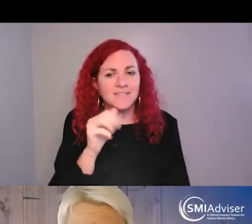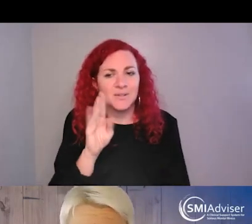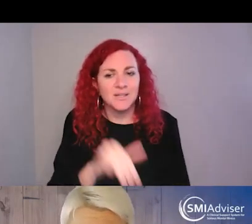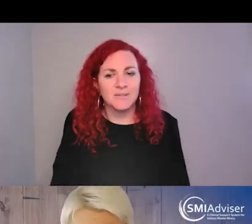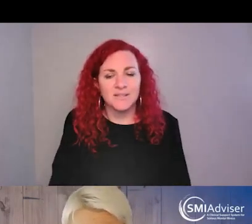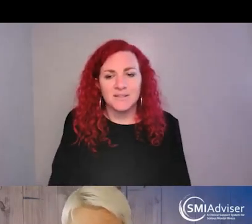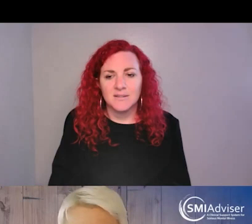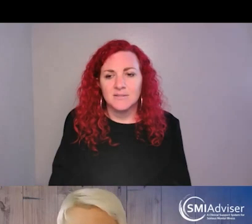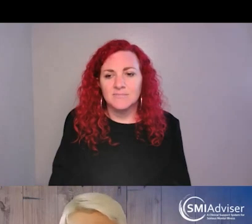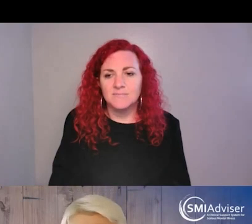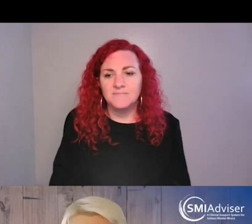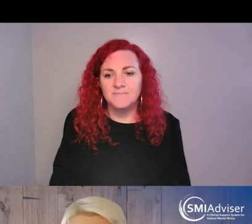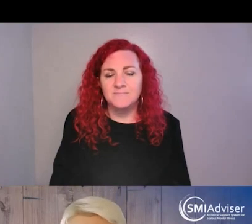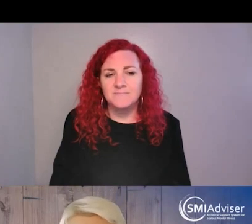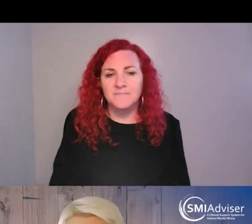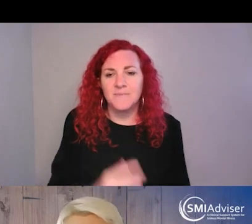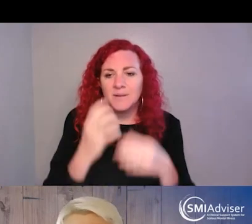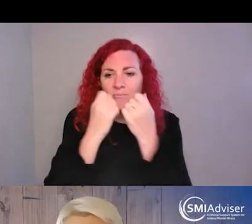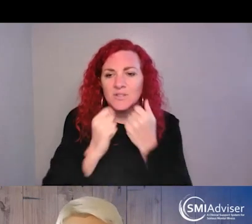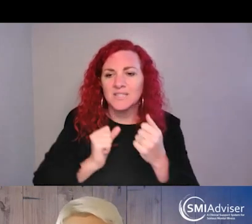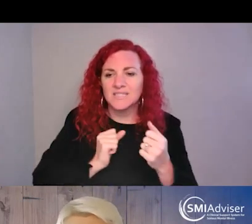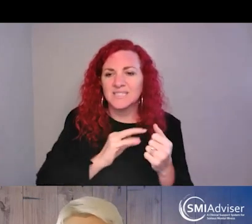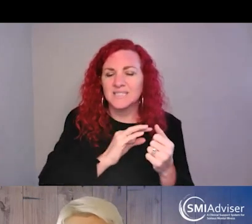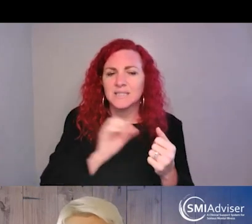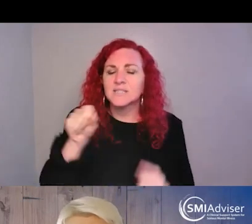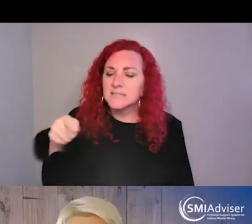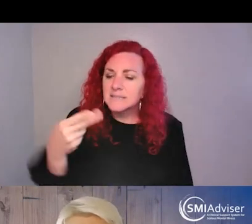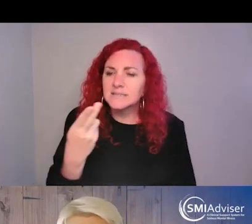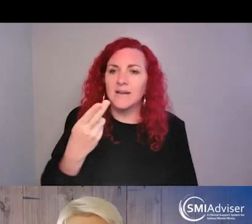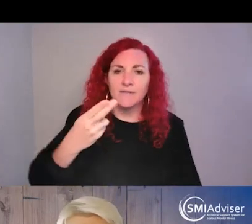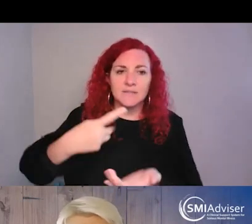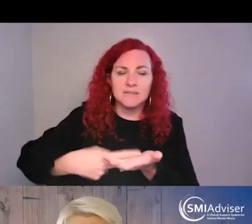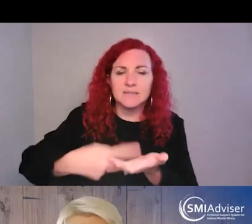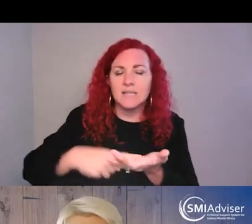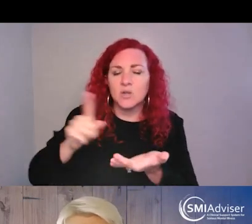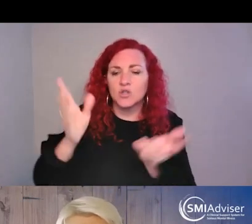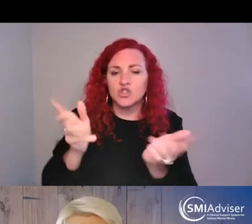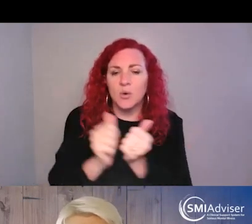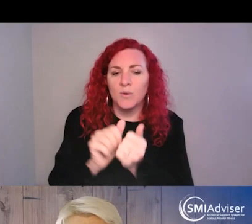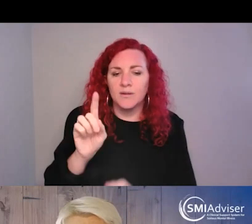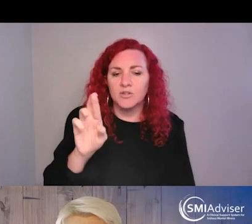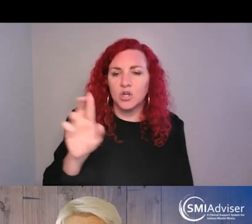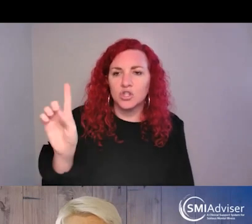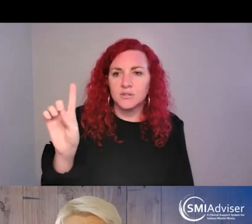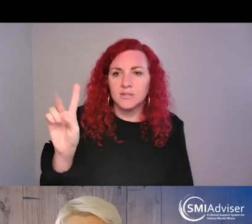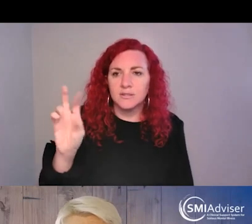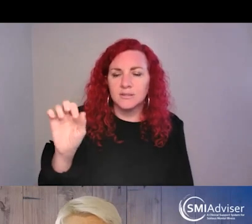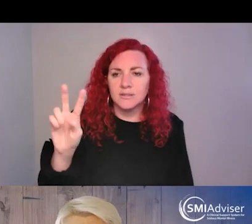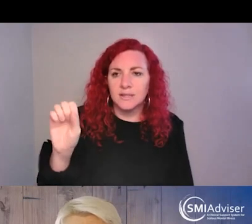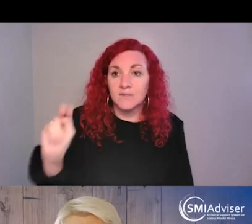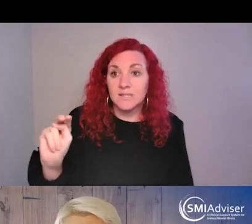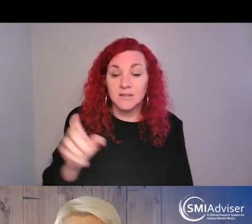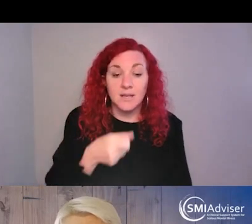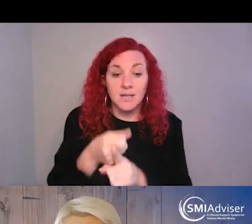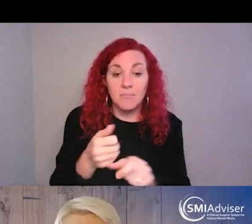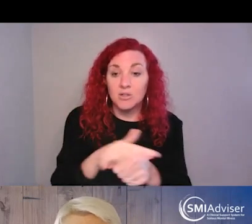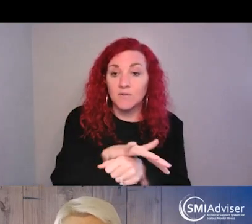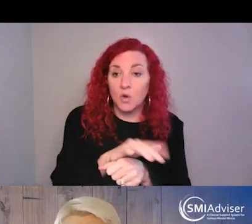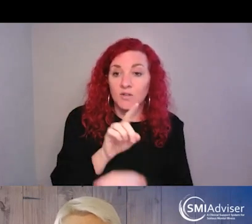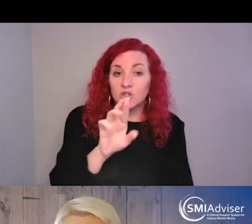REALLY APPRECIATE STEPH LEANING INTO HER TALK WITH DOCTOR DAVIDSON AND THE IMPACT